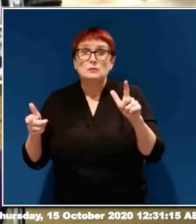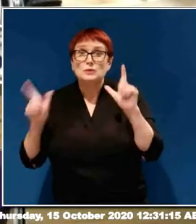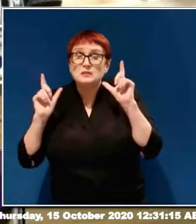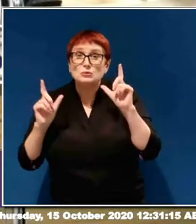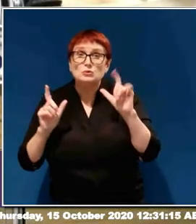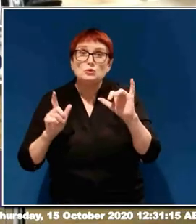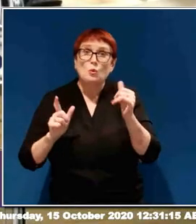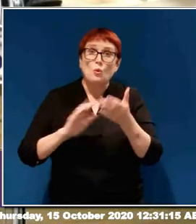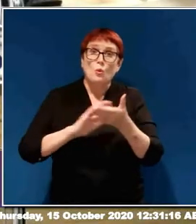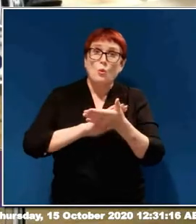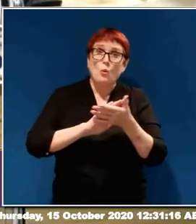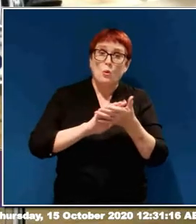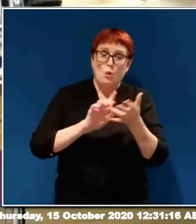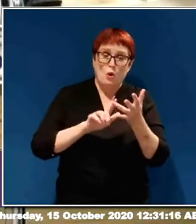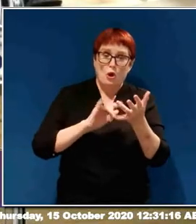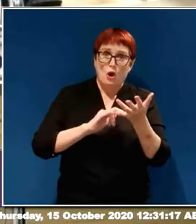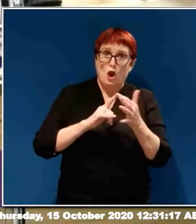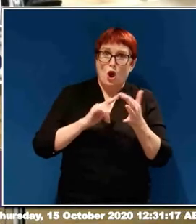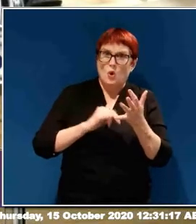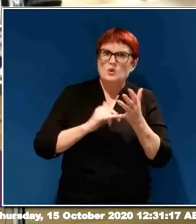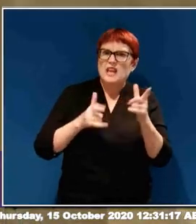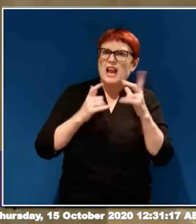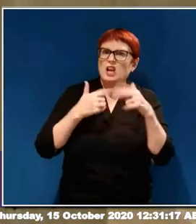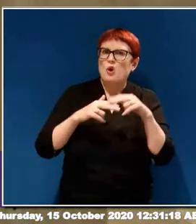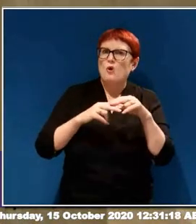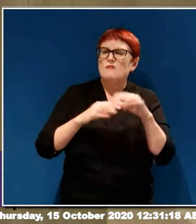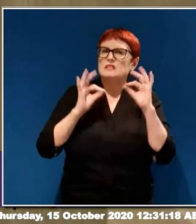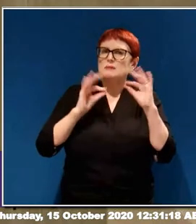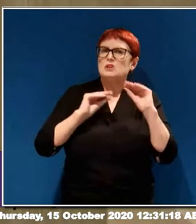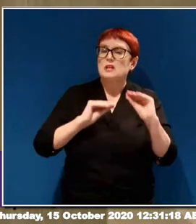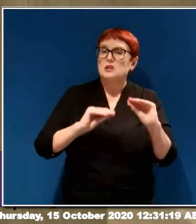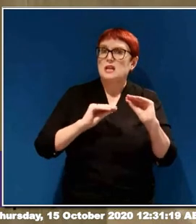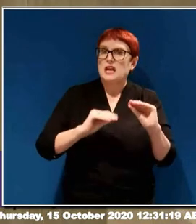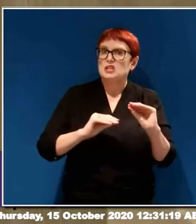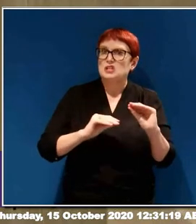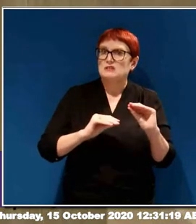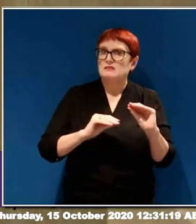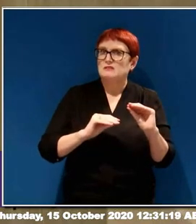are not taking up recommendations for adjustments?